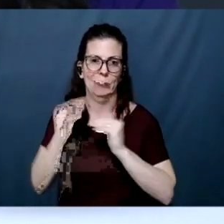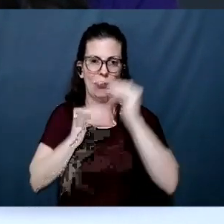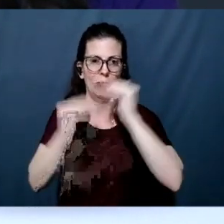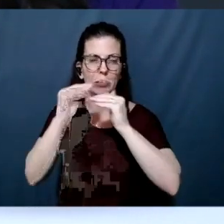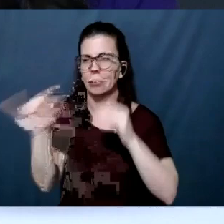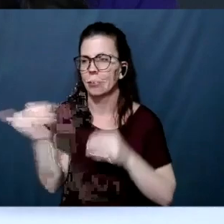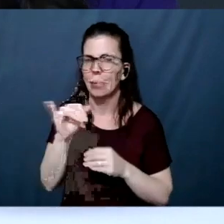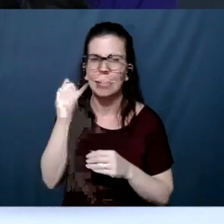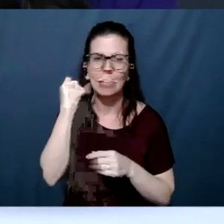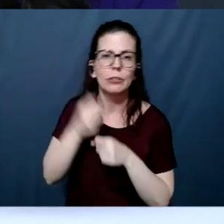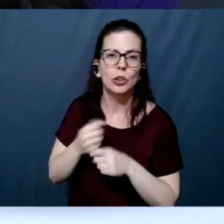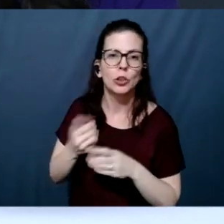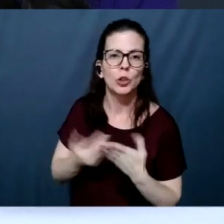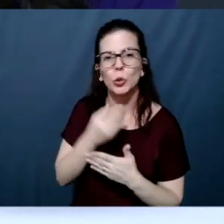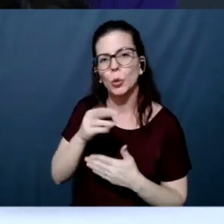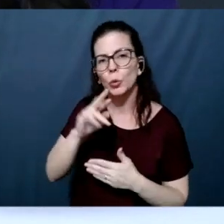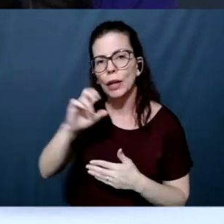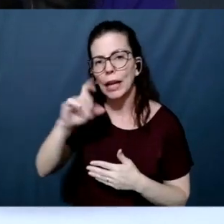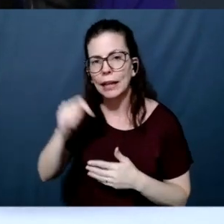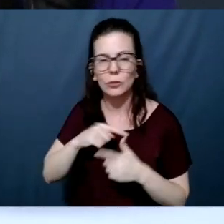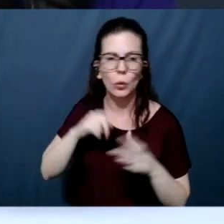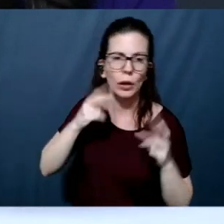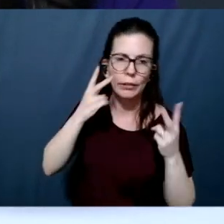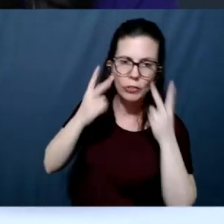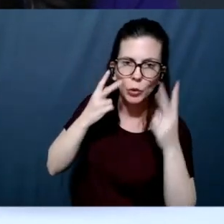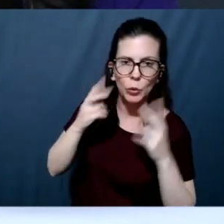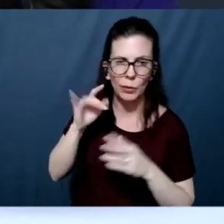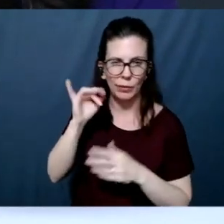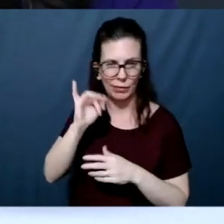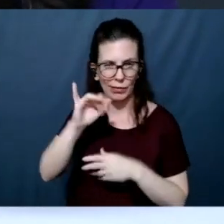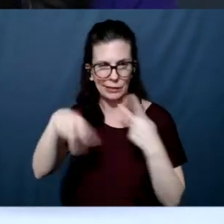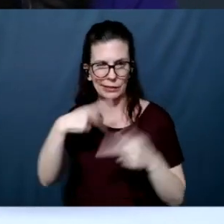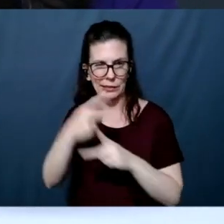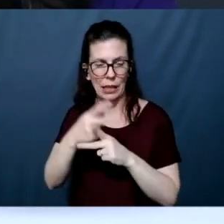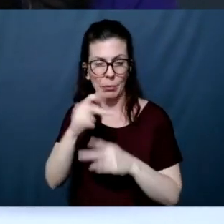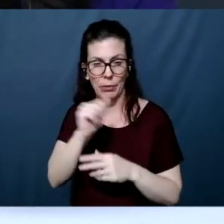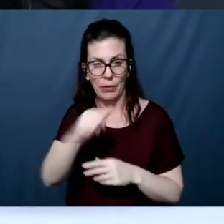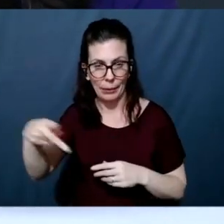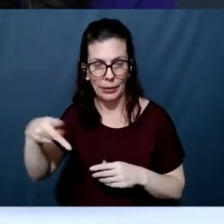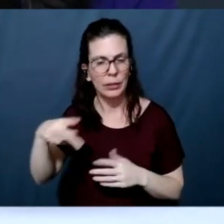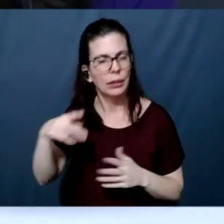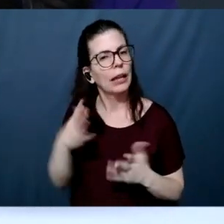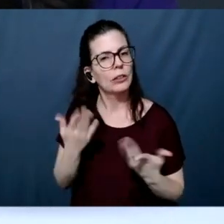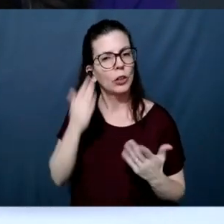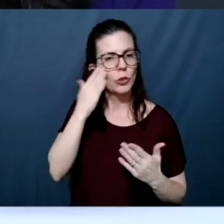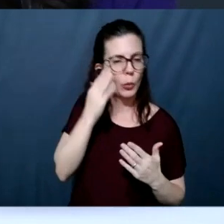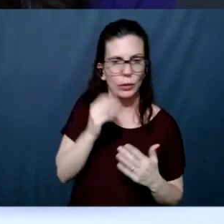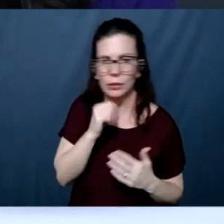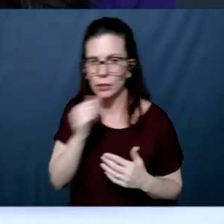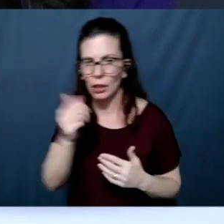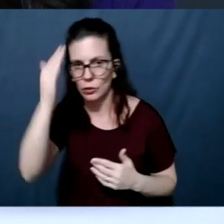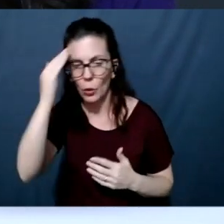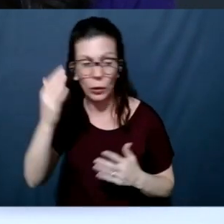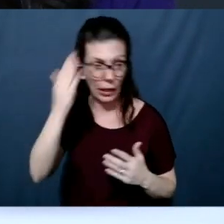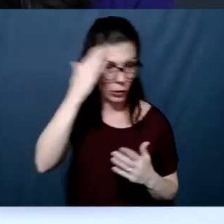or VJS type of application, it's kind of a known unknown. You know what you want to do, but you don't know how to do it in this new environment.